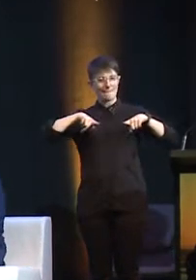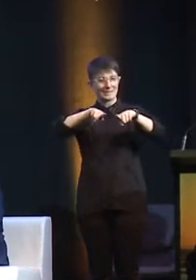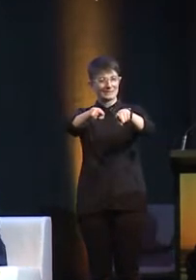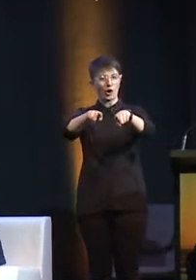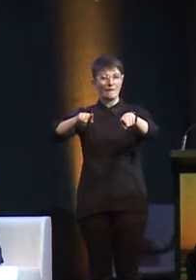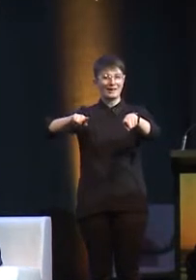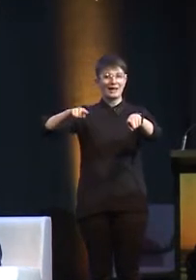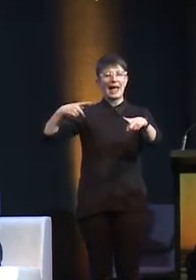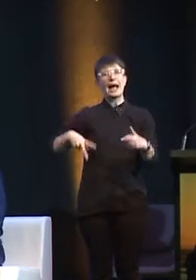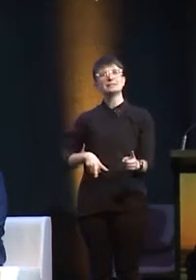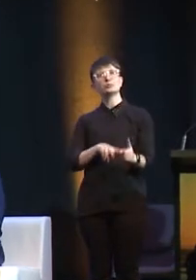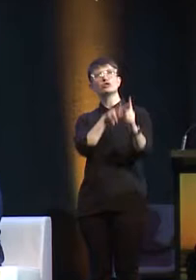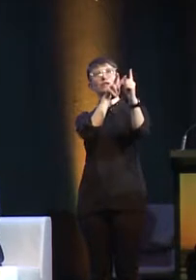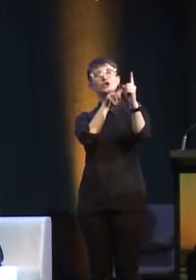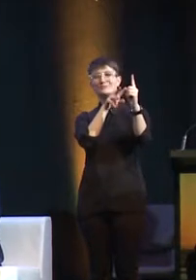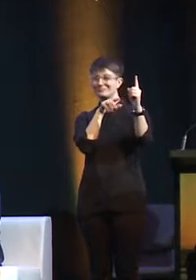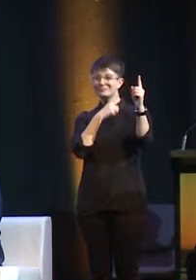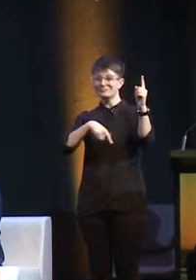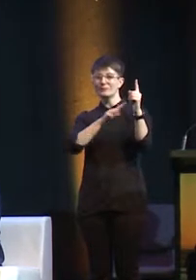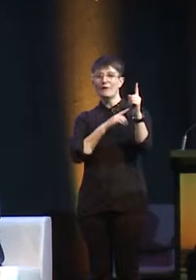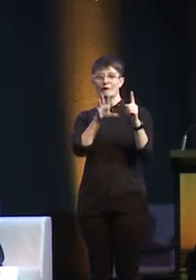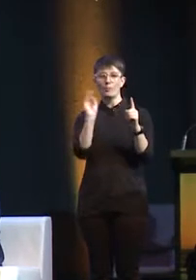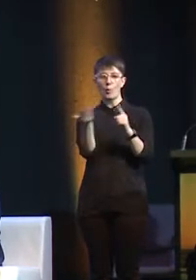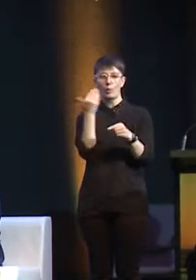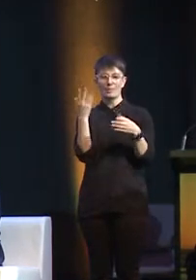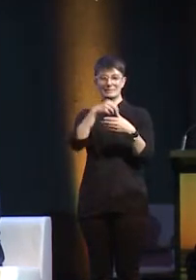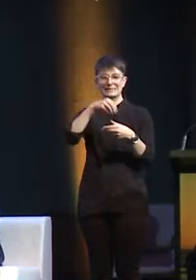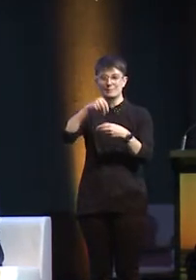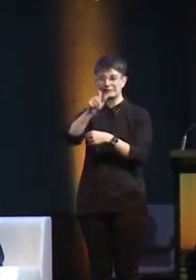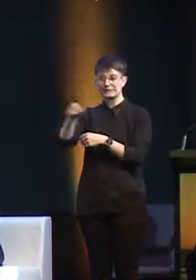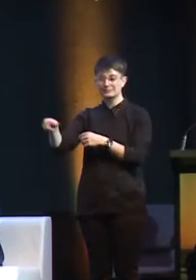that came through really loud and clear. Glen, when we look at the draft roadmap there are